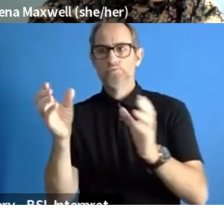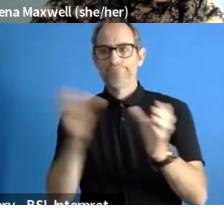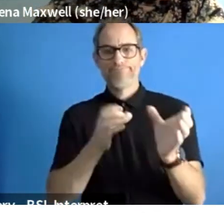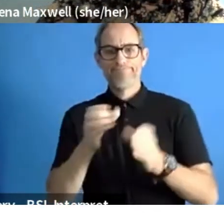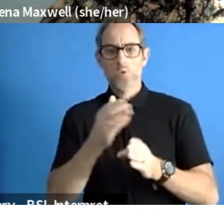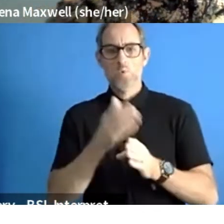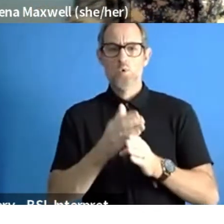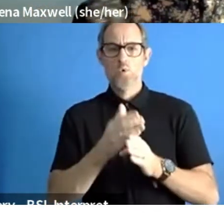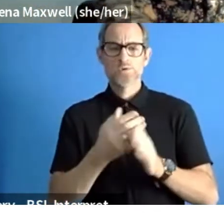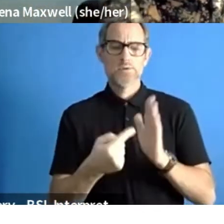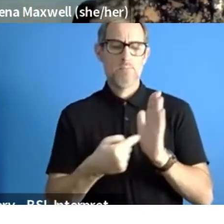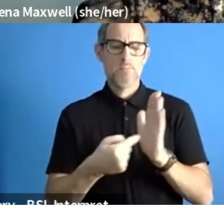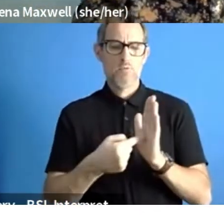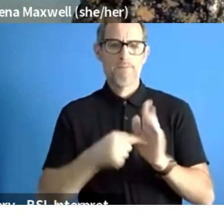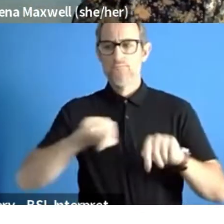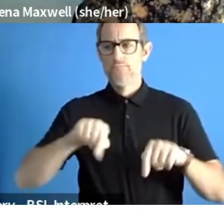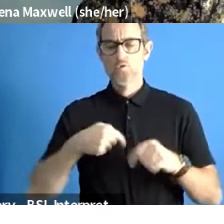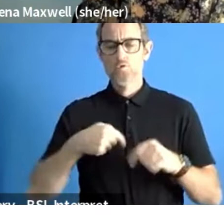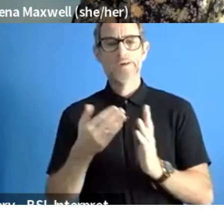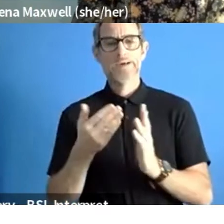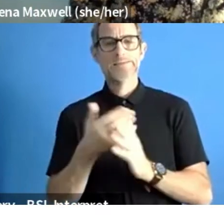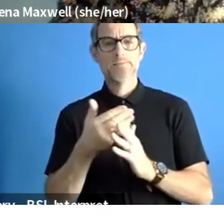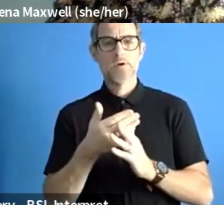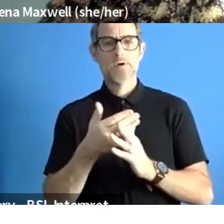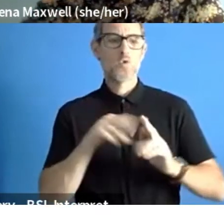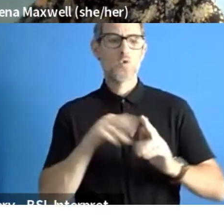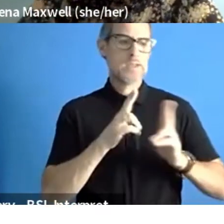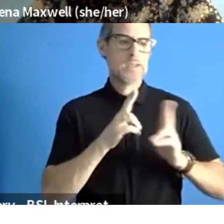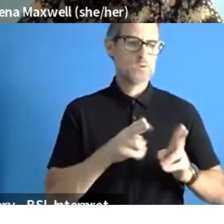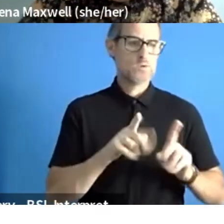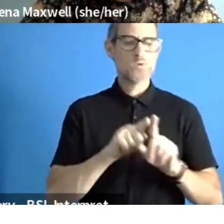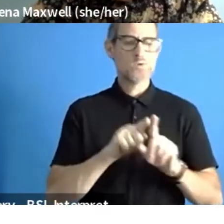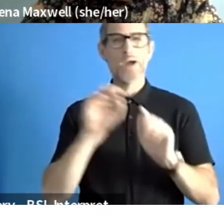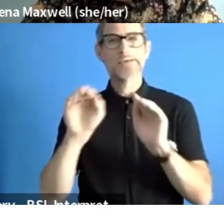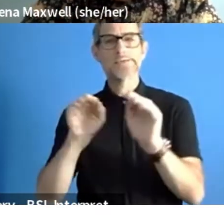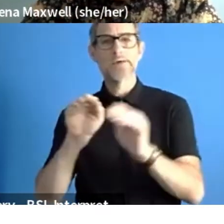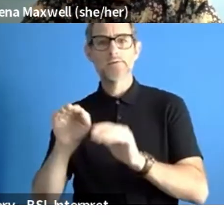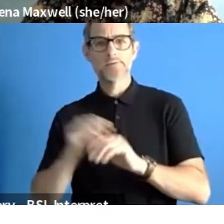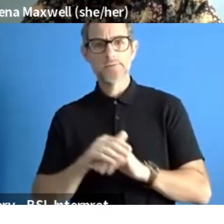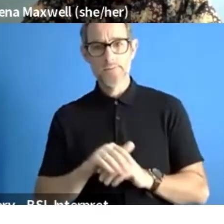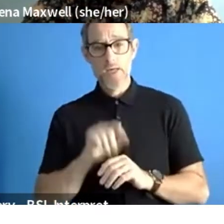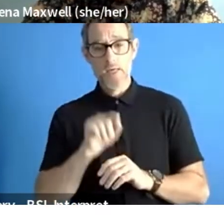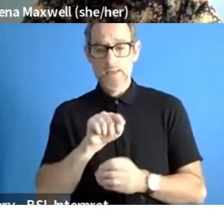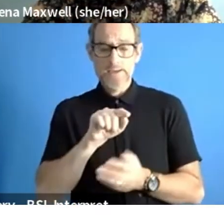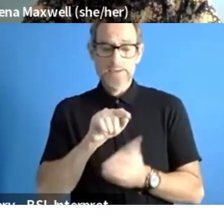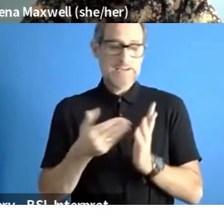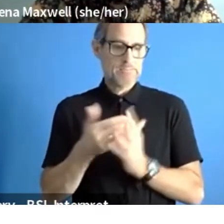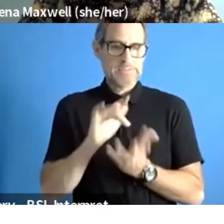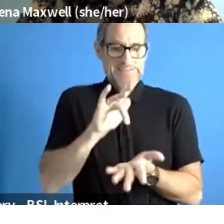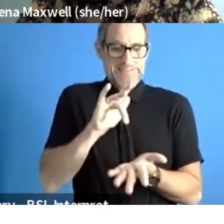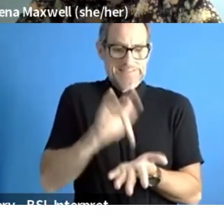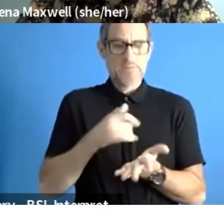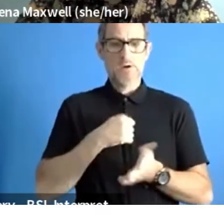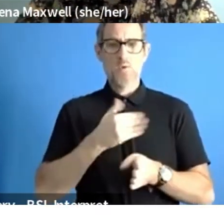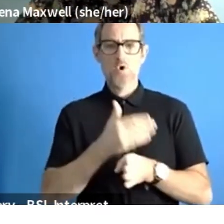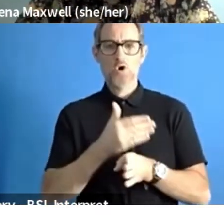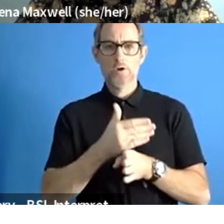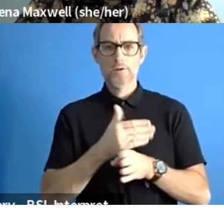hugely important to us internally and externally and we have taken this at the heart of what we do.